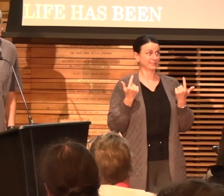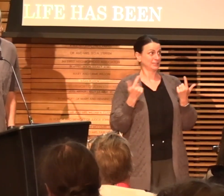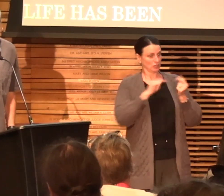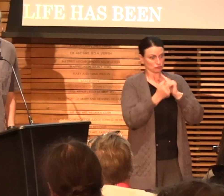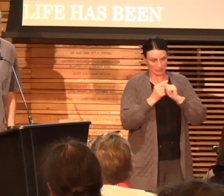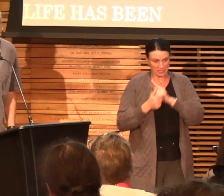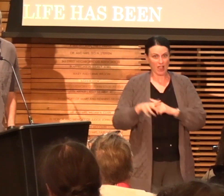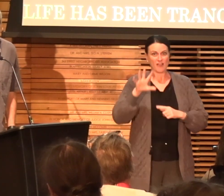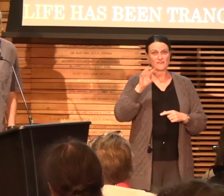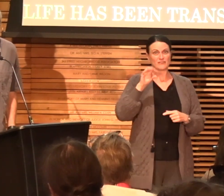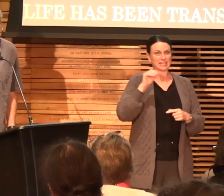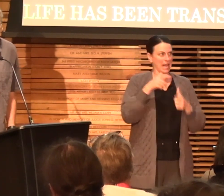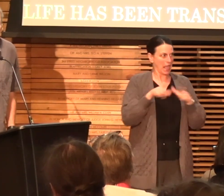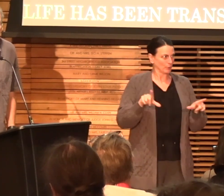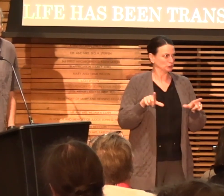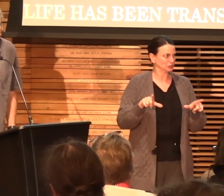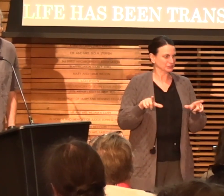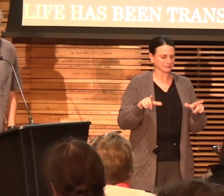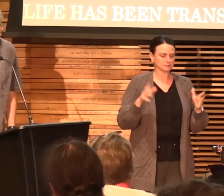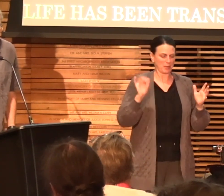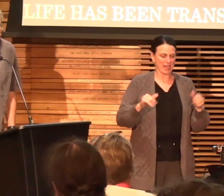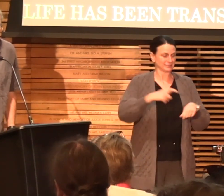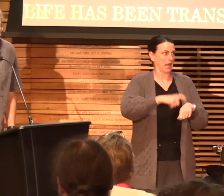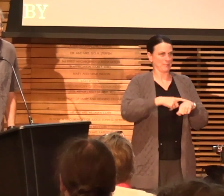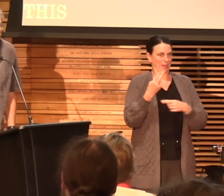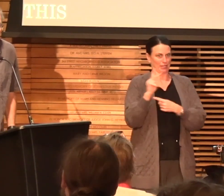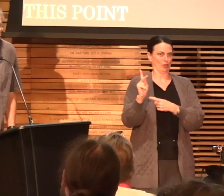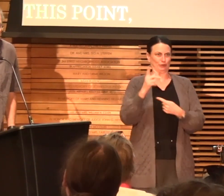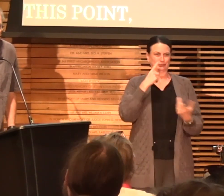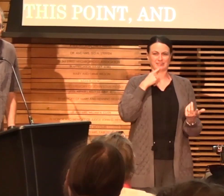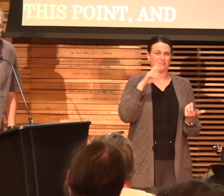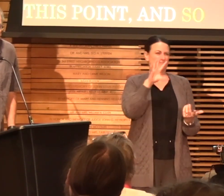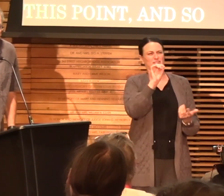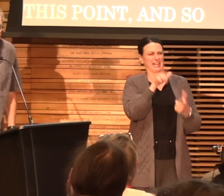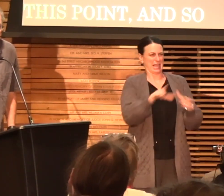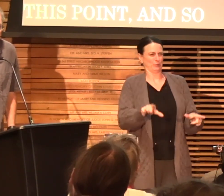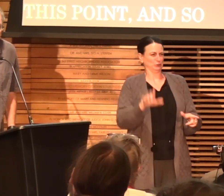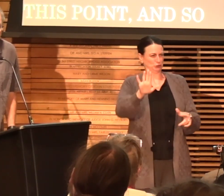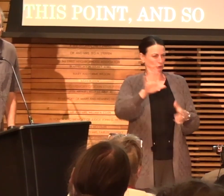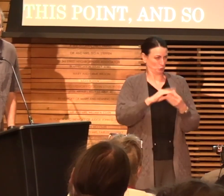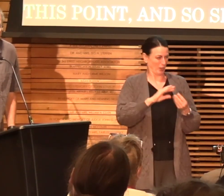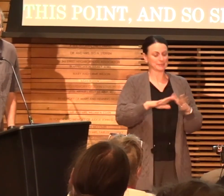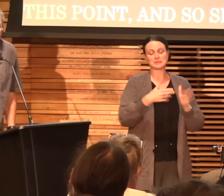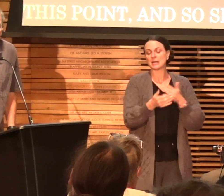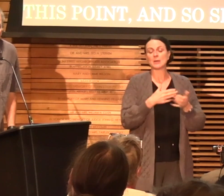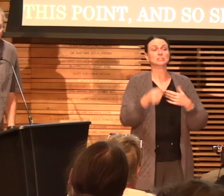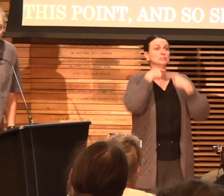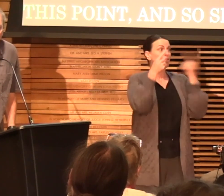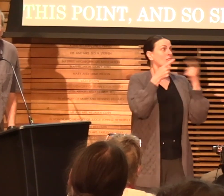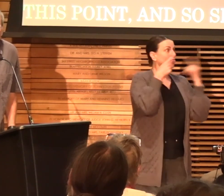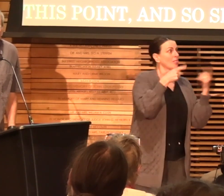into 50 languages by this point. And so, she's telling newspaper reporters